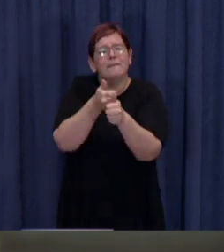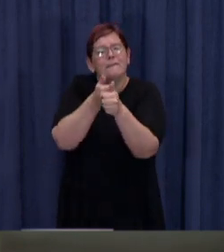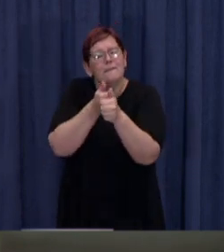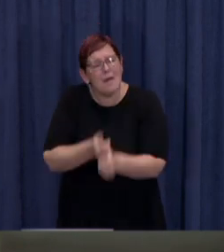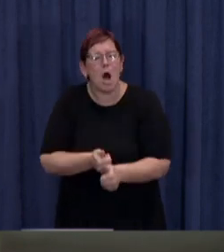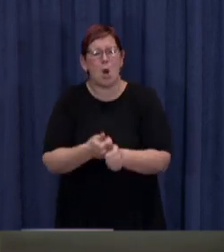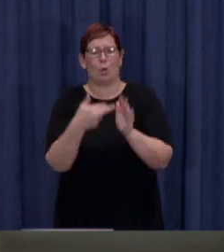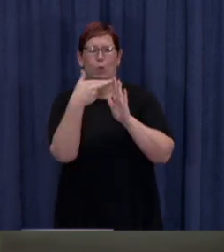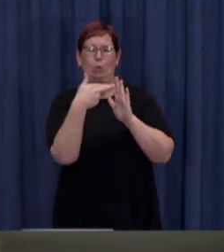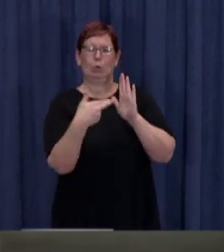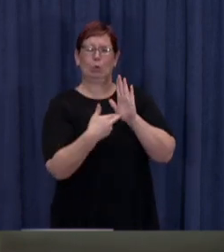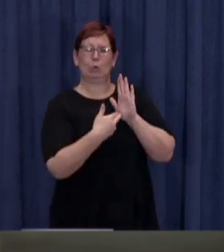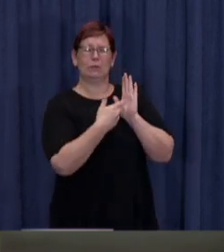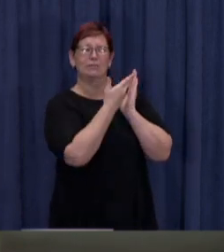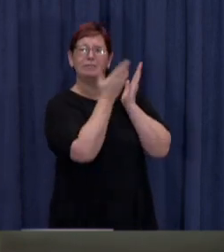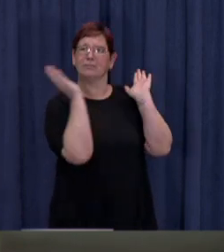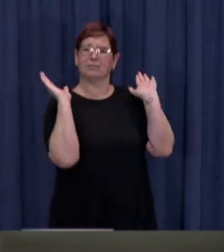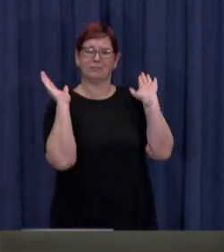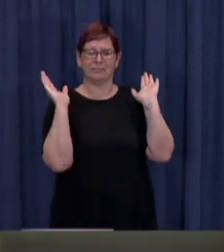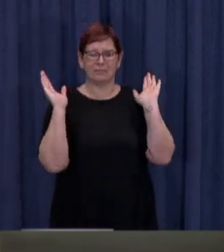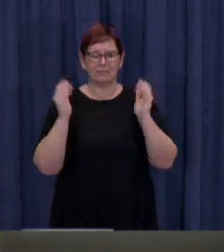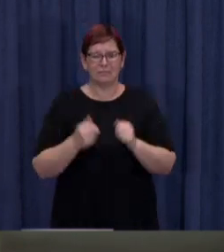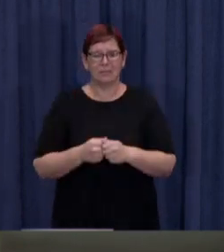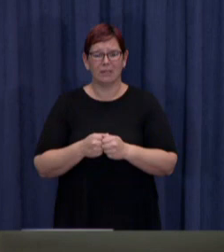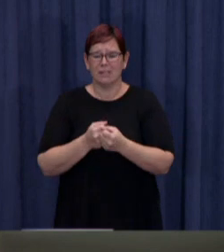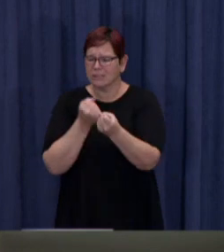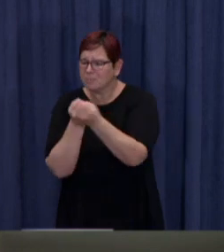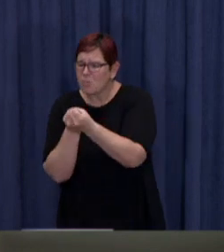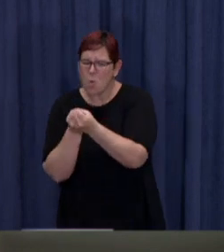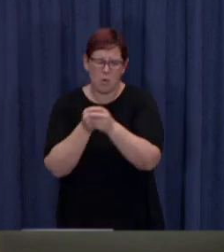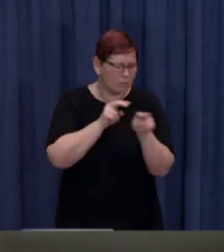after each other but doing so as well by following the rules that have been set